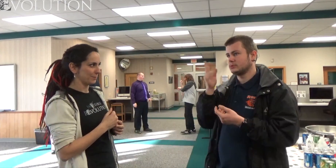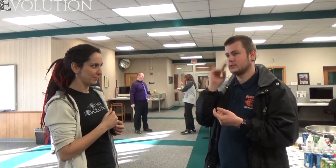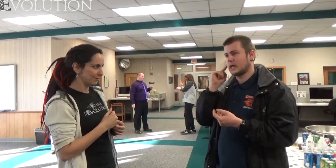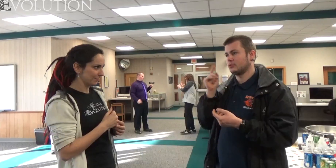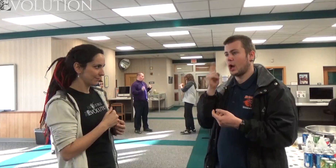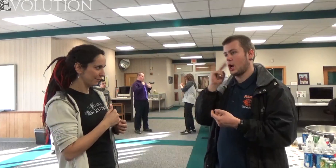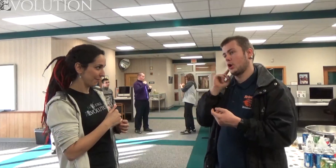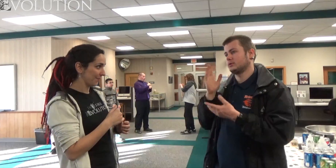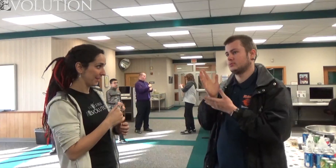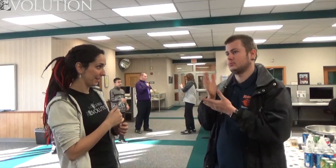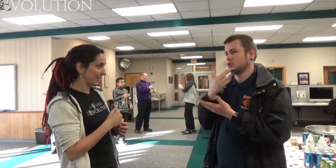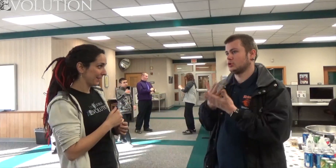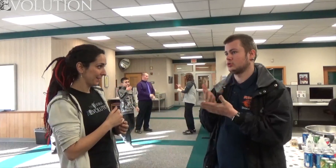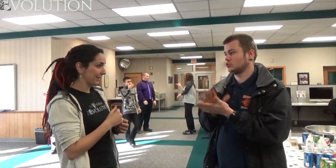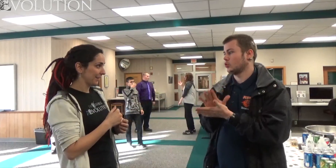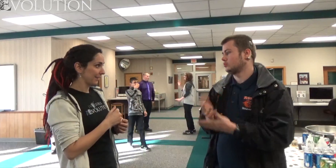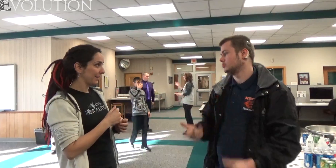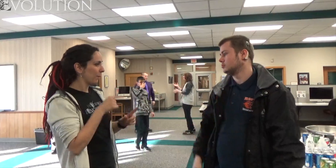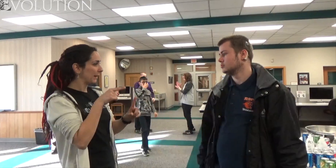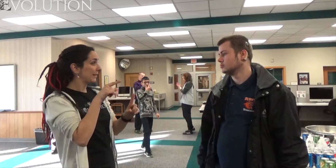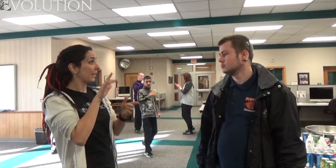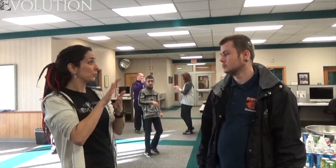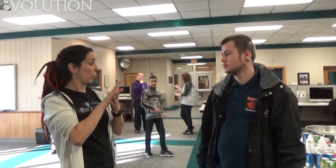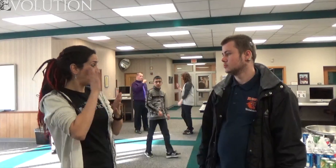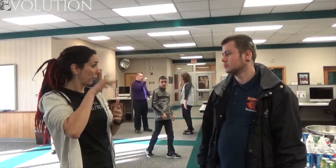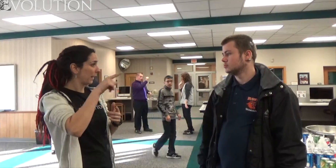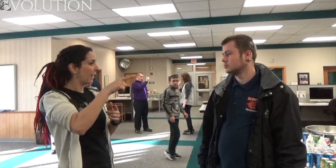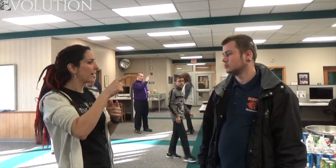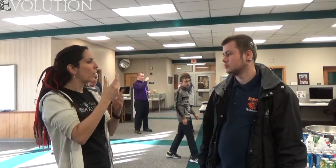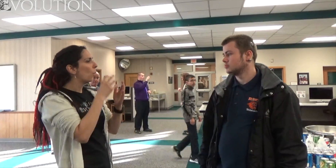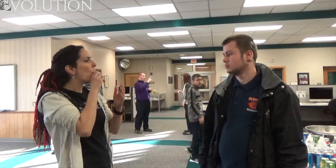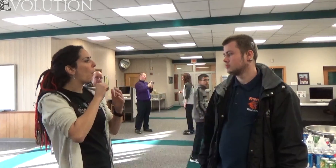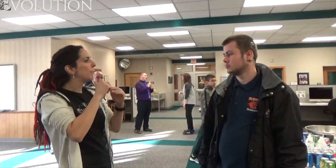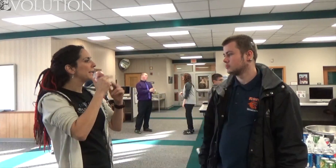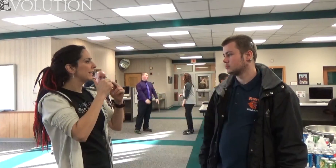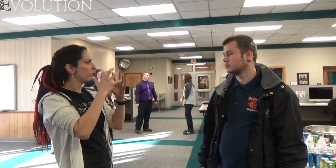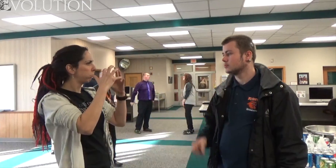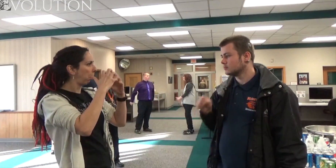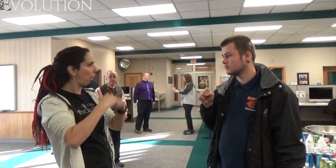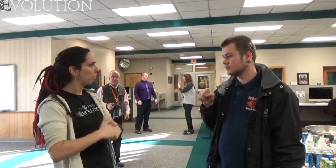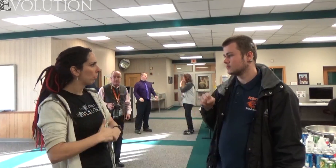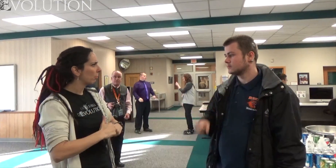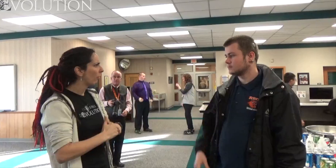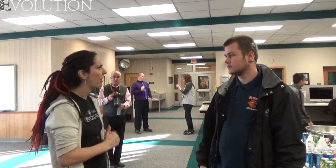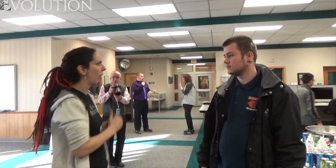I heard it's a good school. Yeah it's that school. Did you know that their old building fell apart?